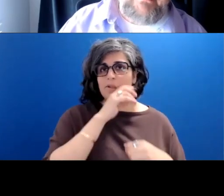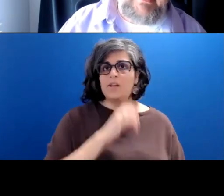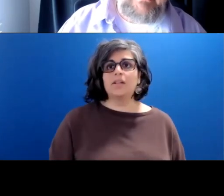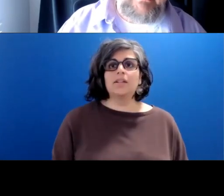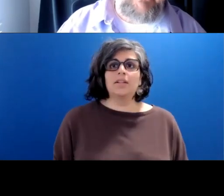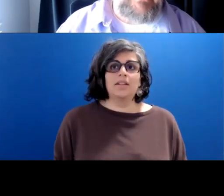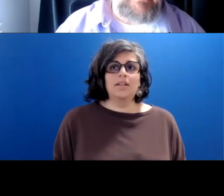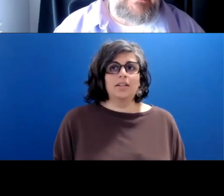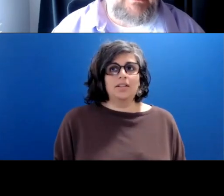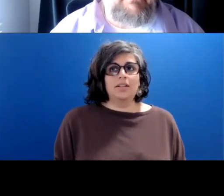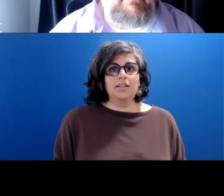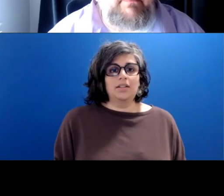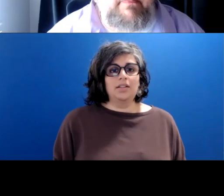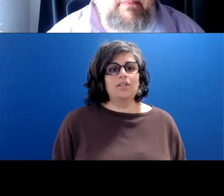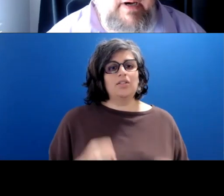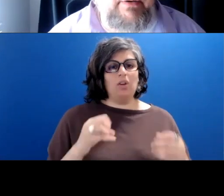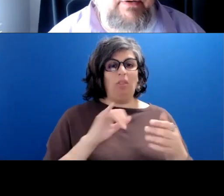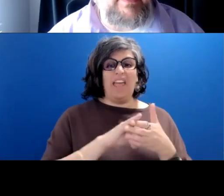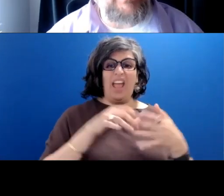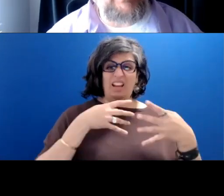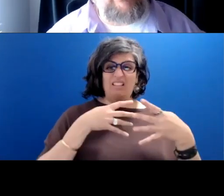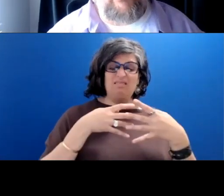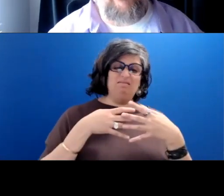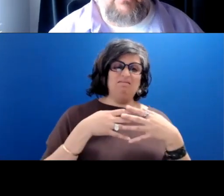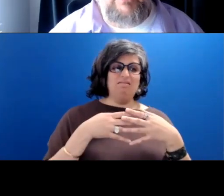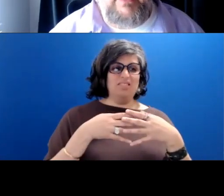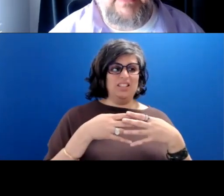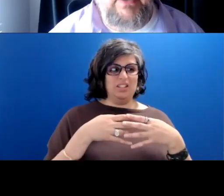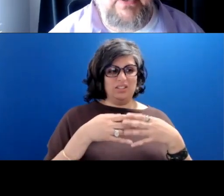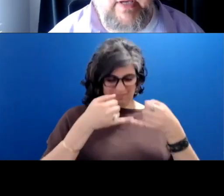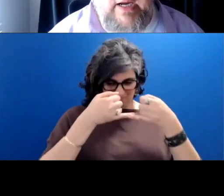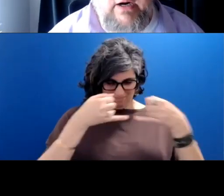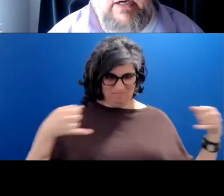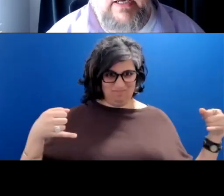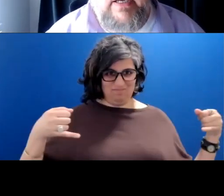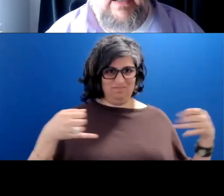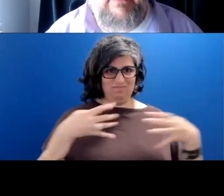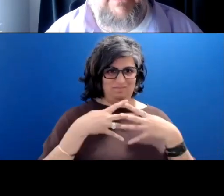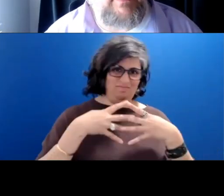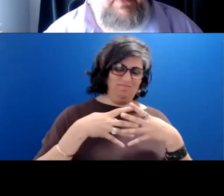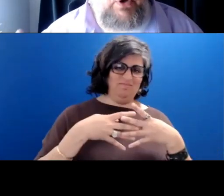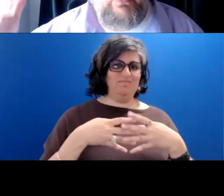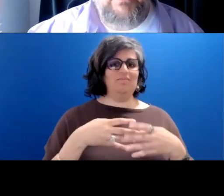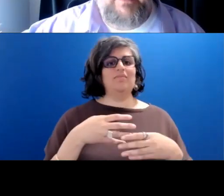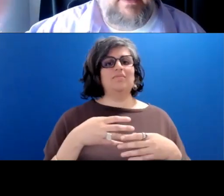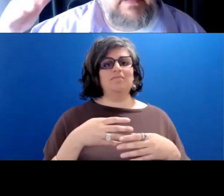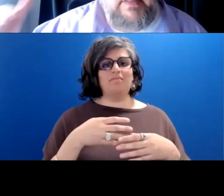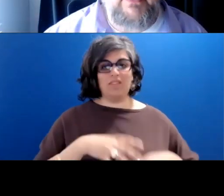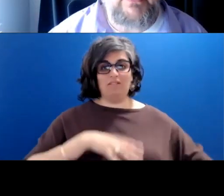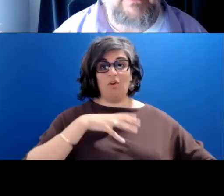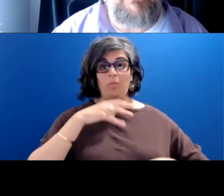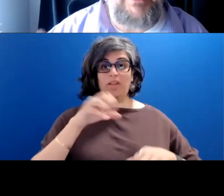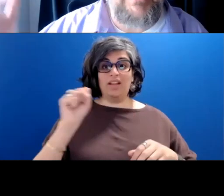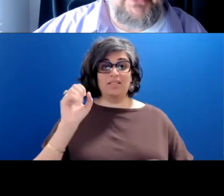So the gatekeeping model and the need for formalized standards of care that is imposed by some of those companies,